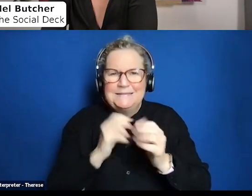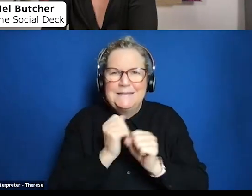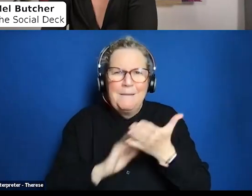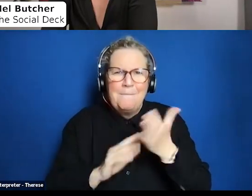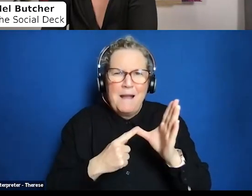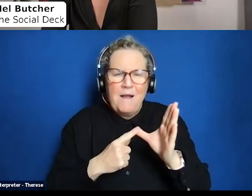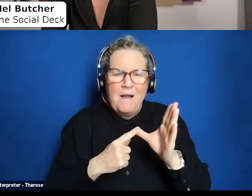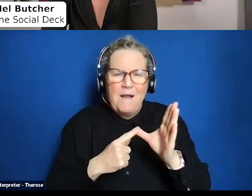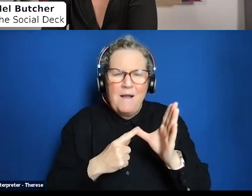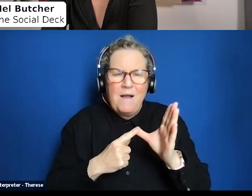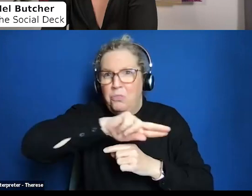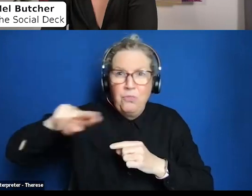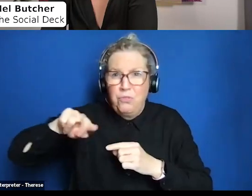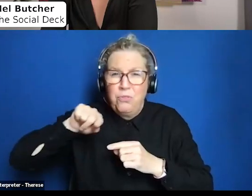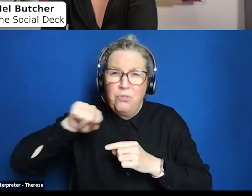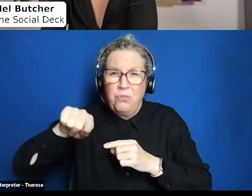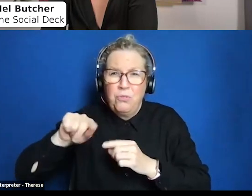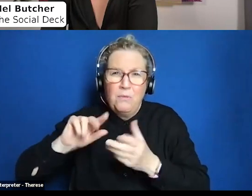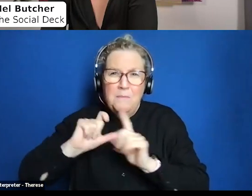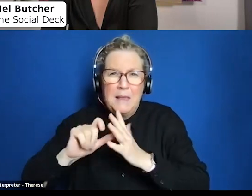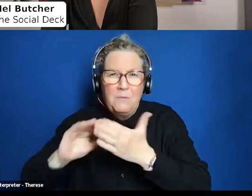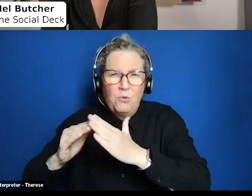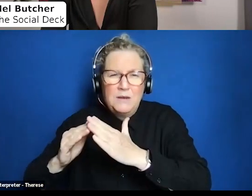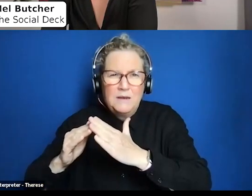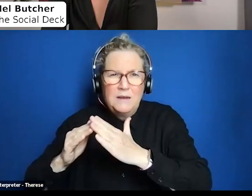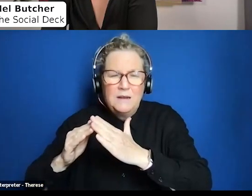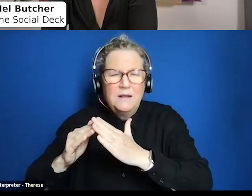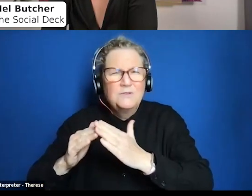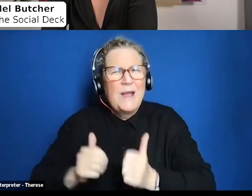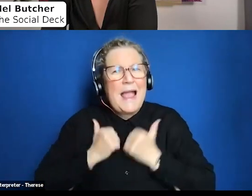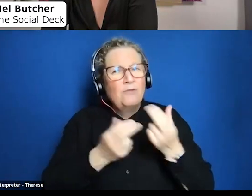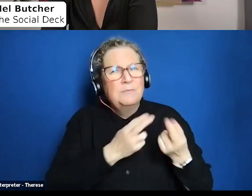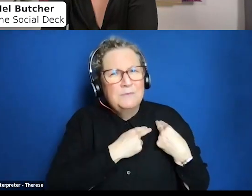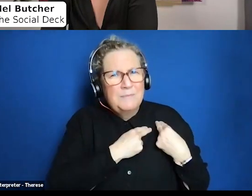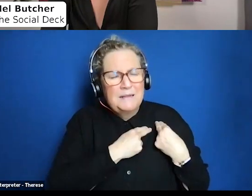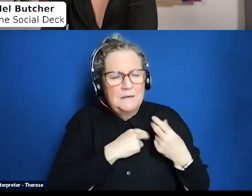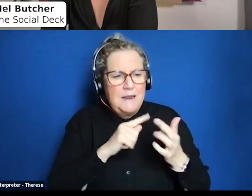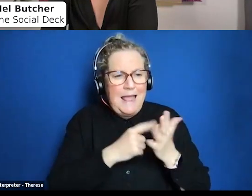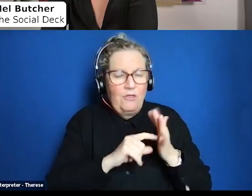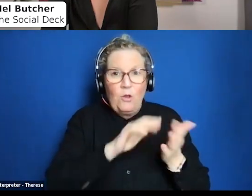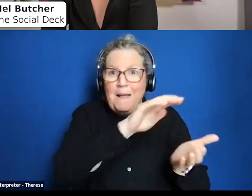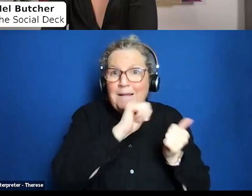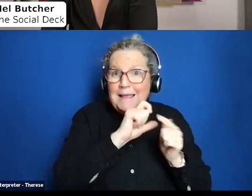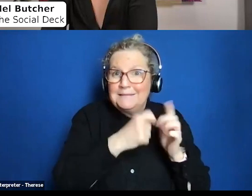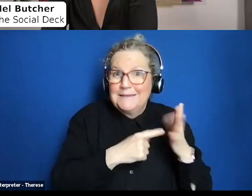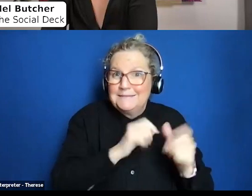So our ethical obligation should reach not just beyond how we collect the data and how we join the data.